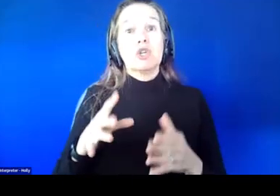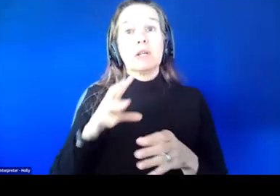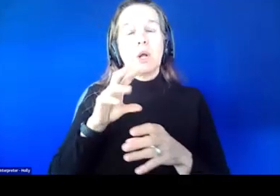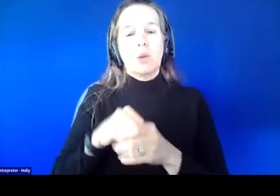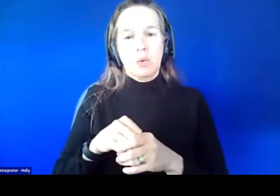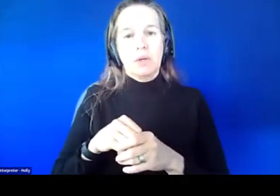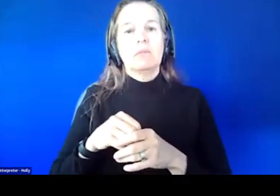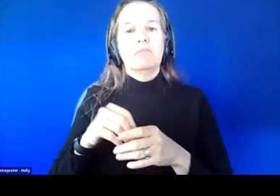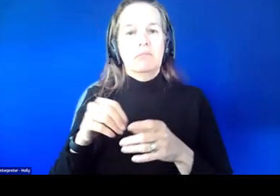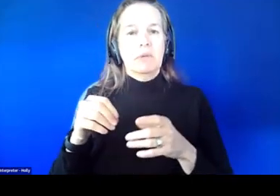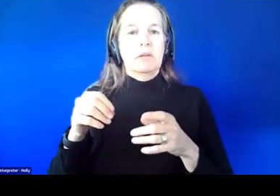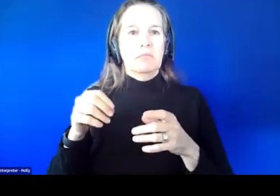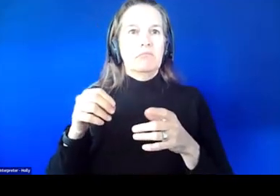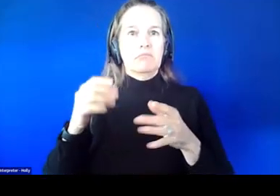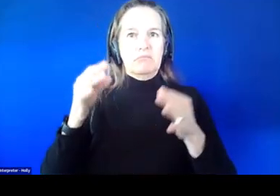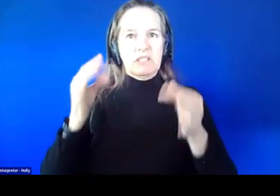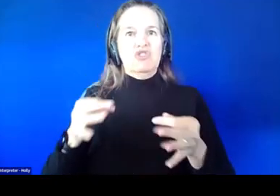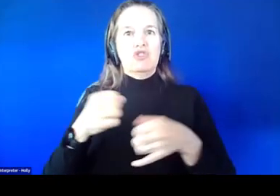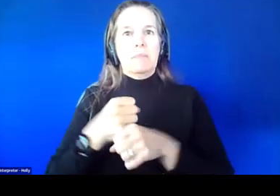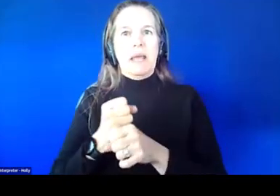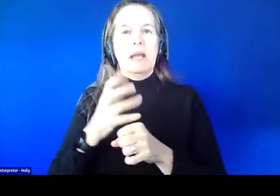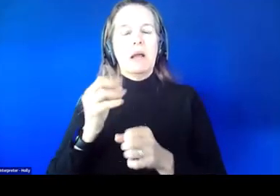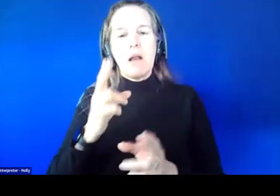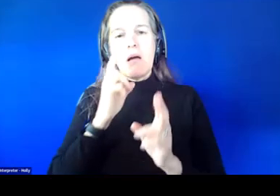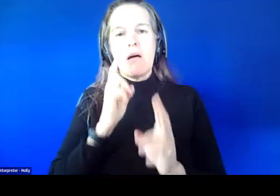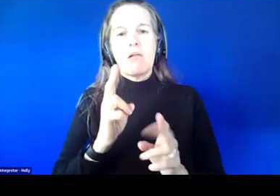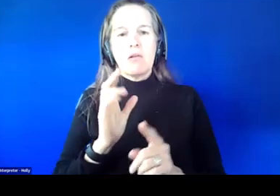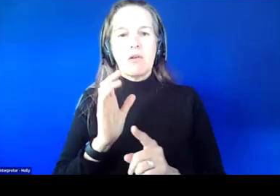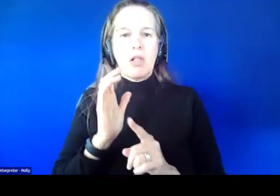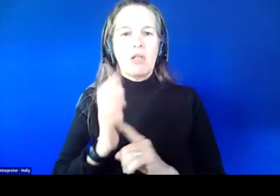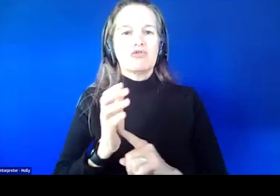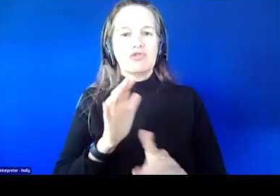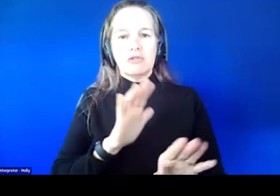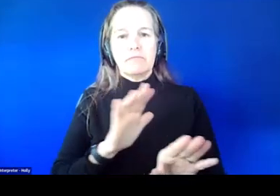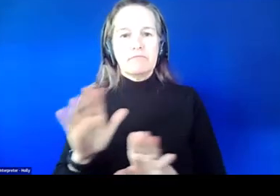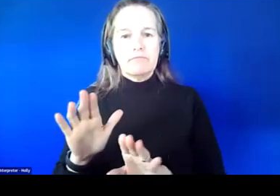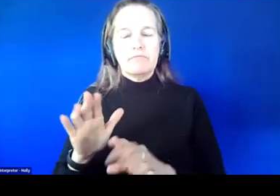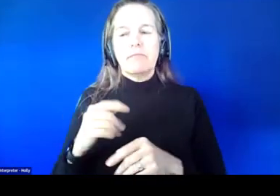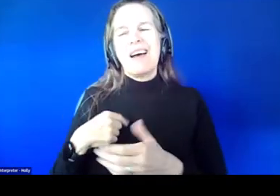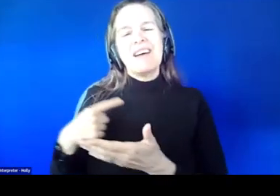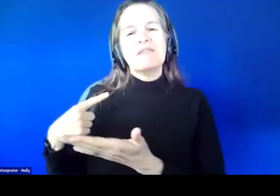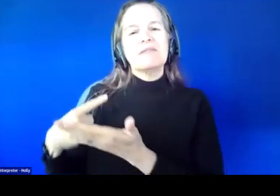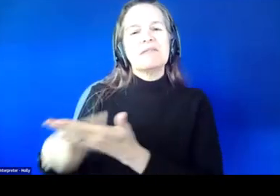services that honor their cultures. I've been in conversation with some of our